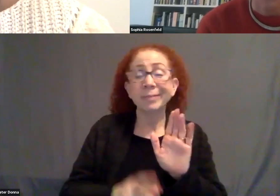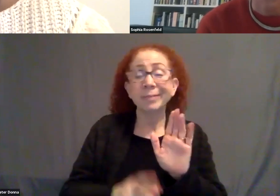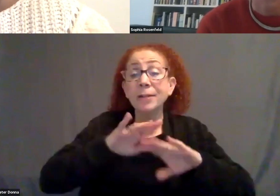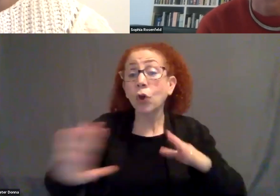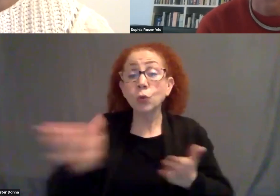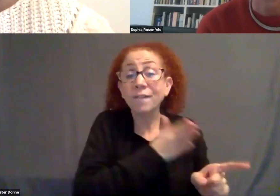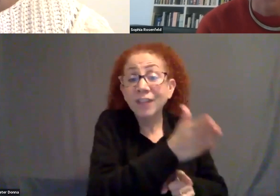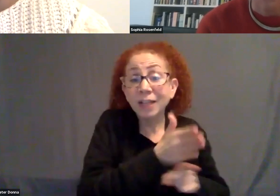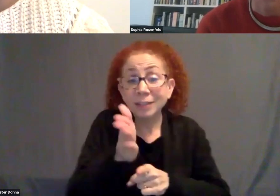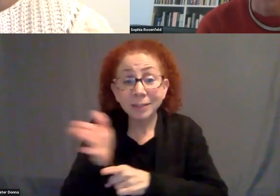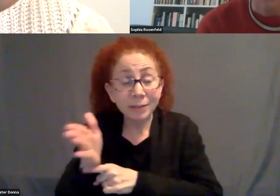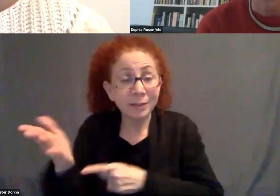varies over time.